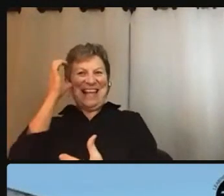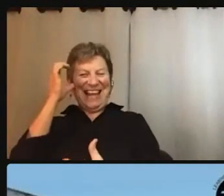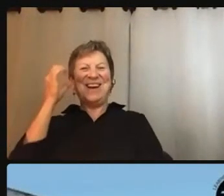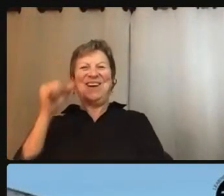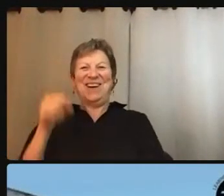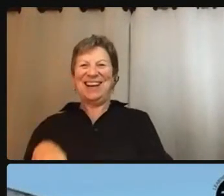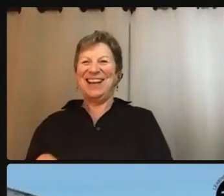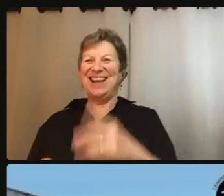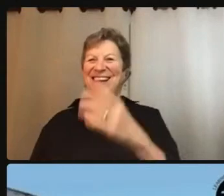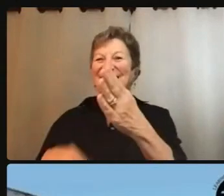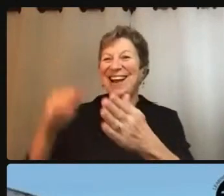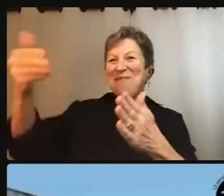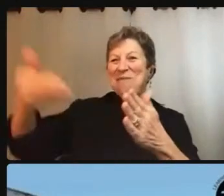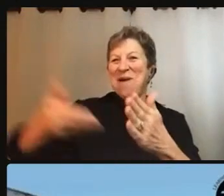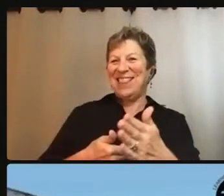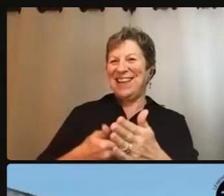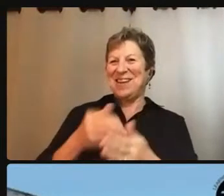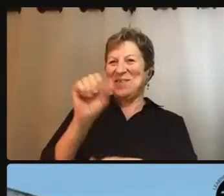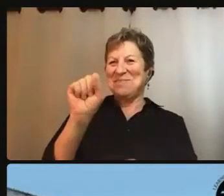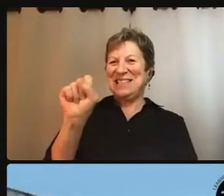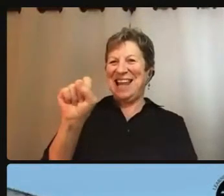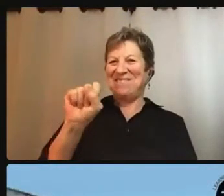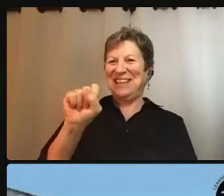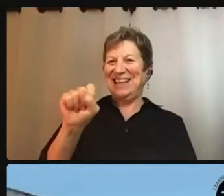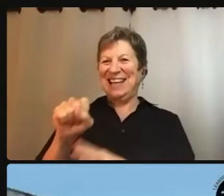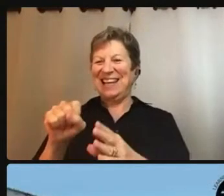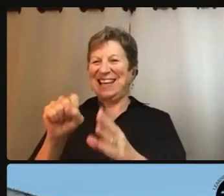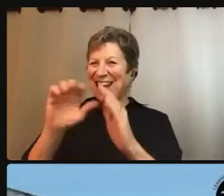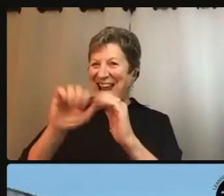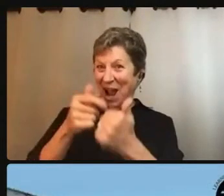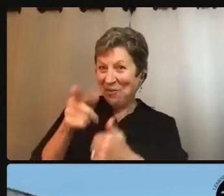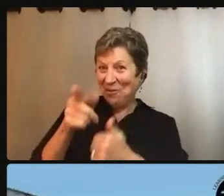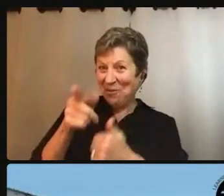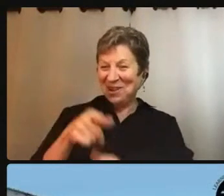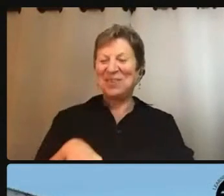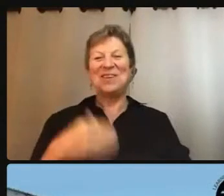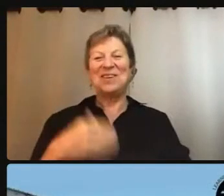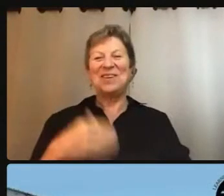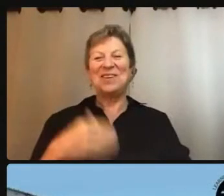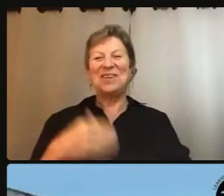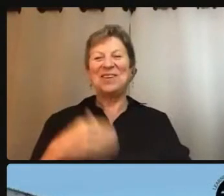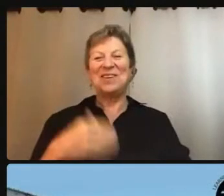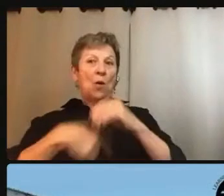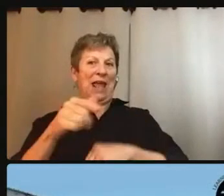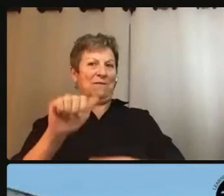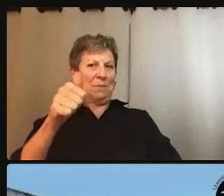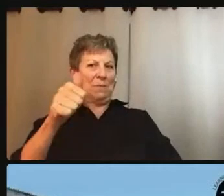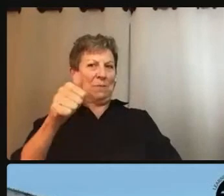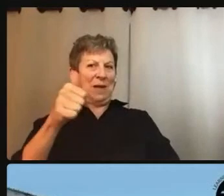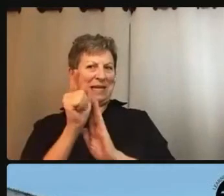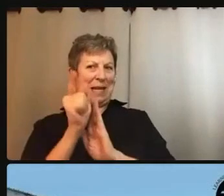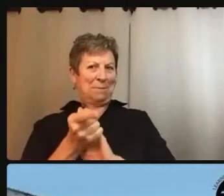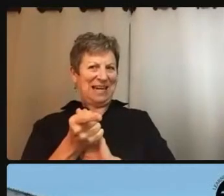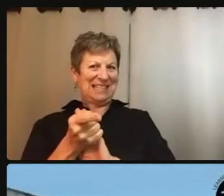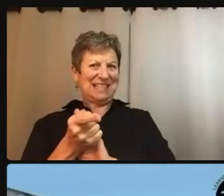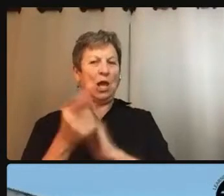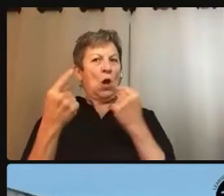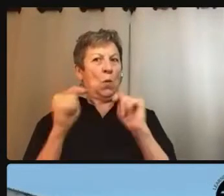OK. WELL OK. I GOT YOU. YOU GOT ME. OK.